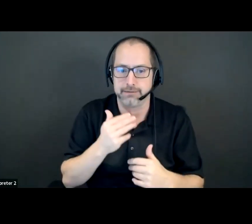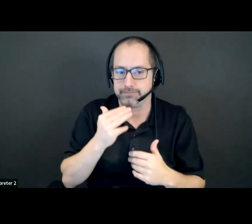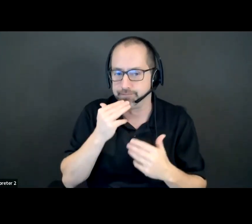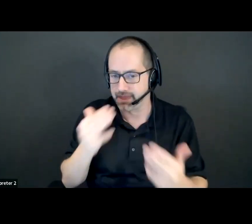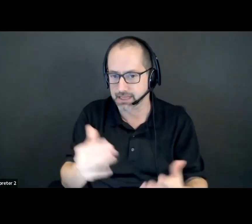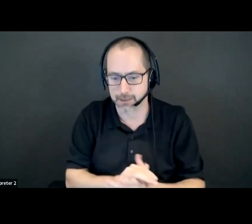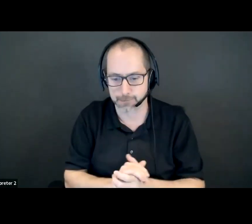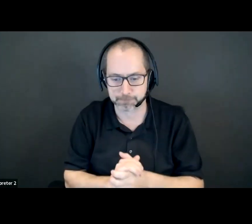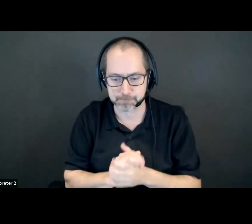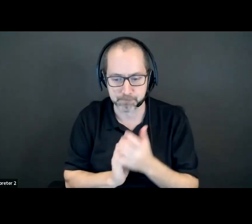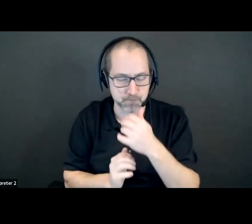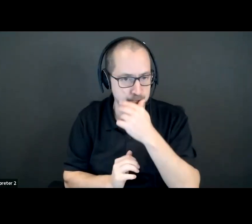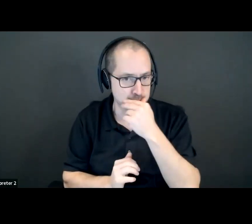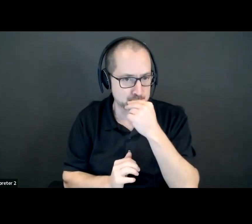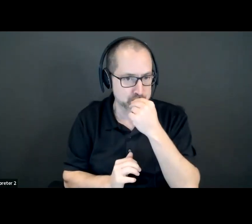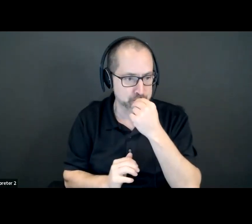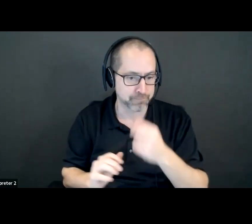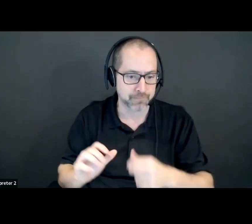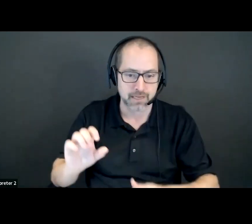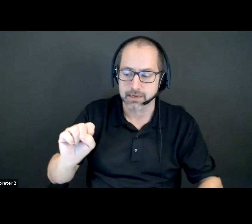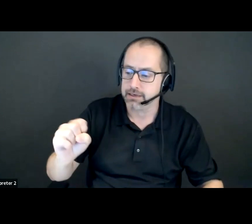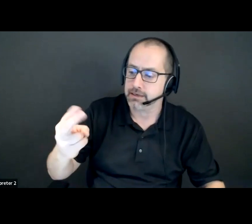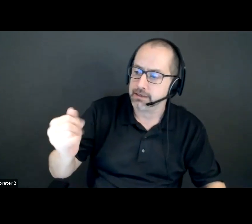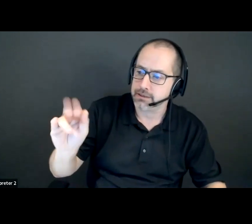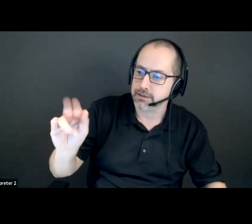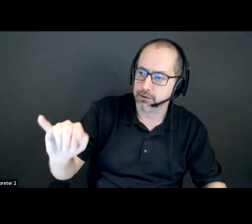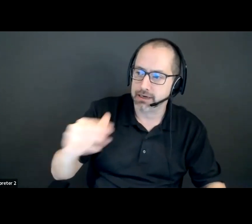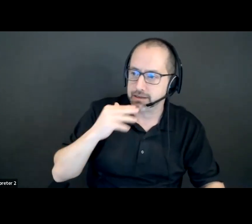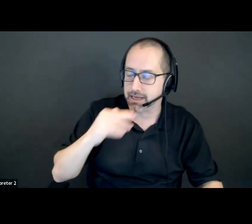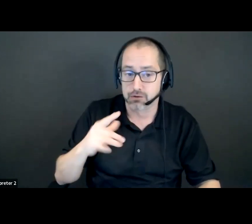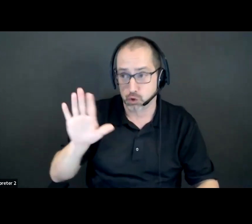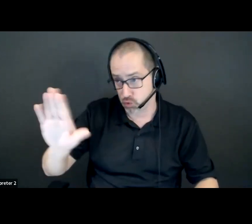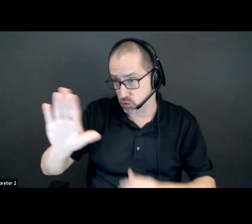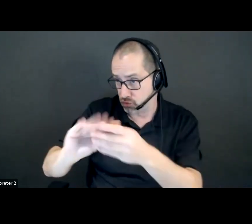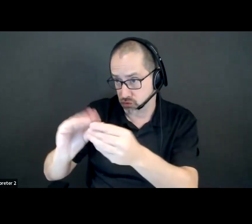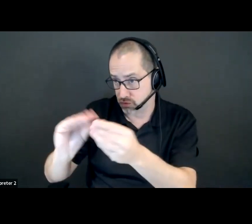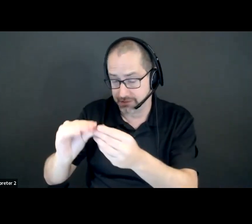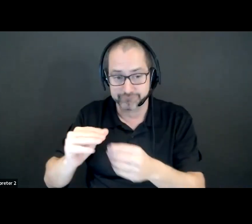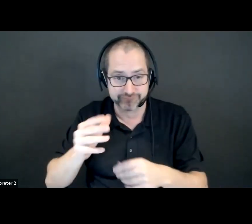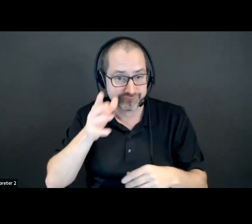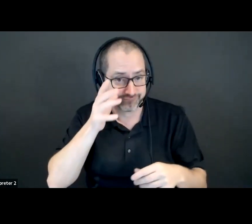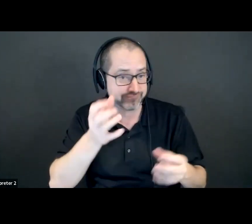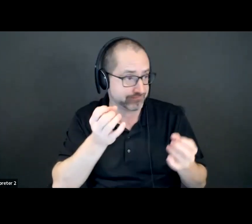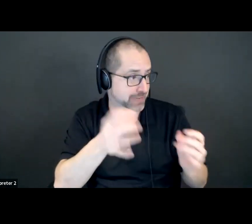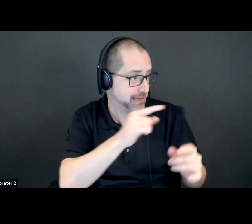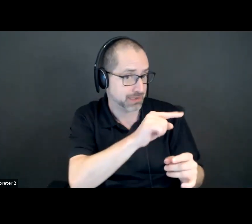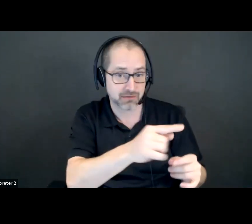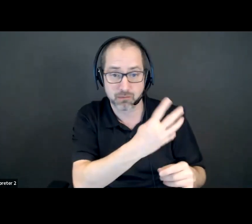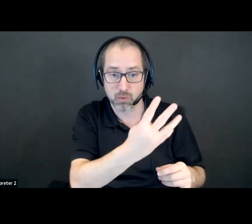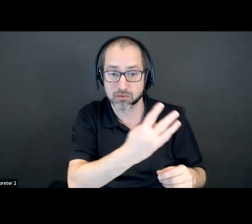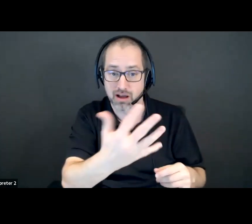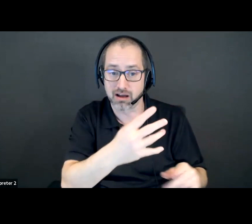Thank you so much Shari. I have heard this story probably four or five times now and every single